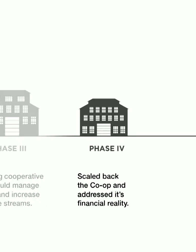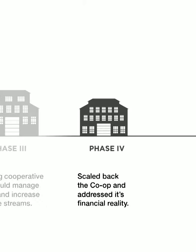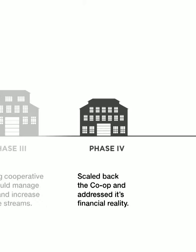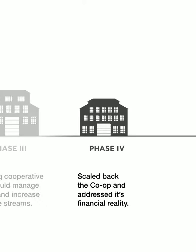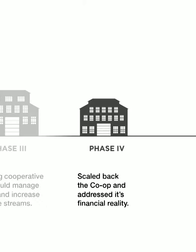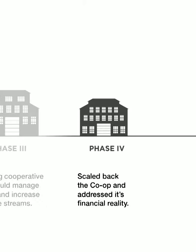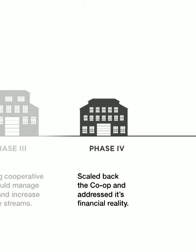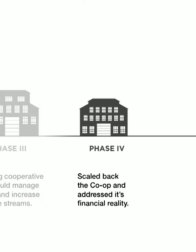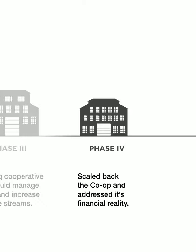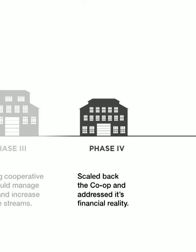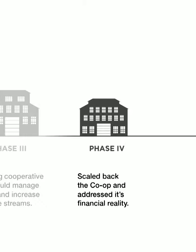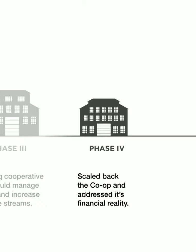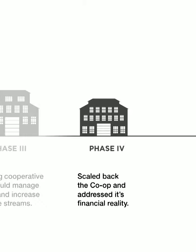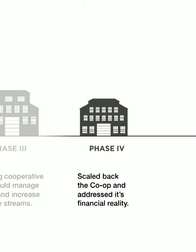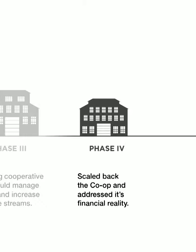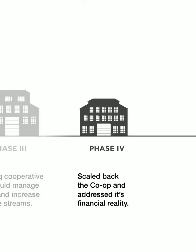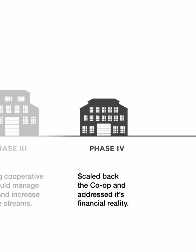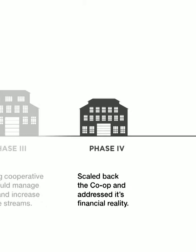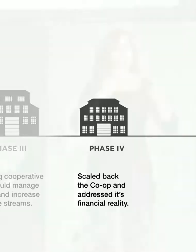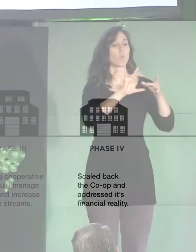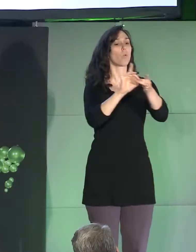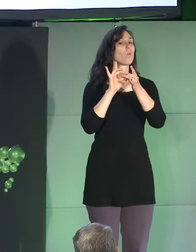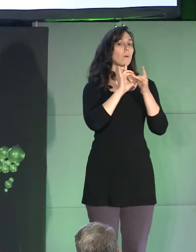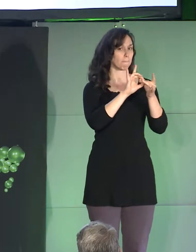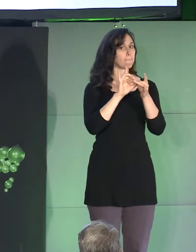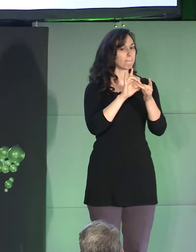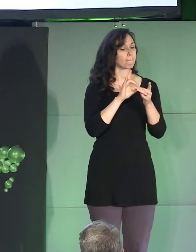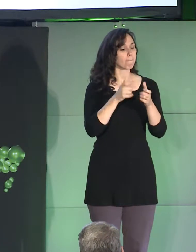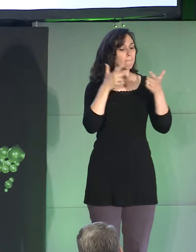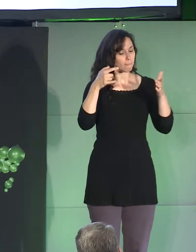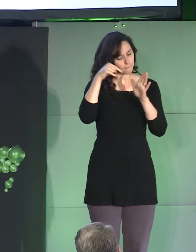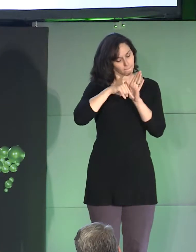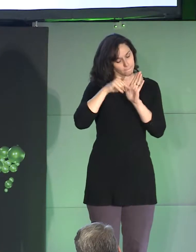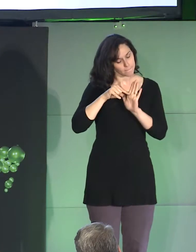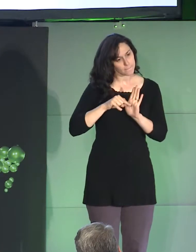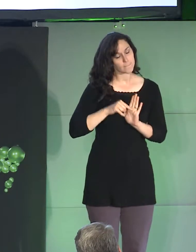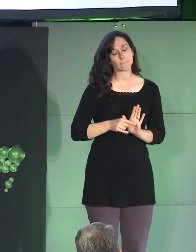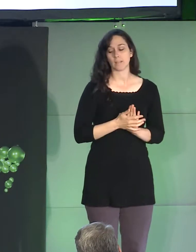looking at the cooperative in greater detail. So throughout the course of this project,